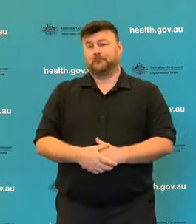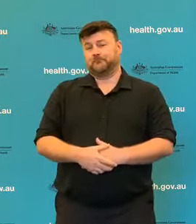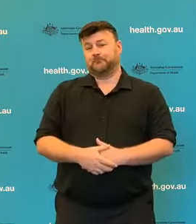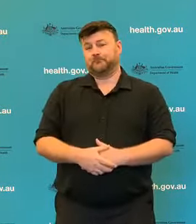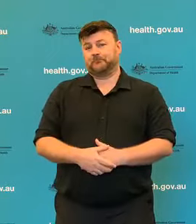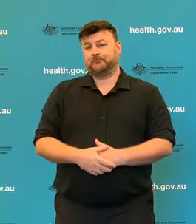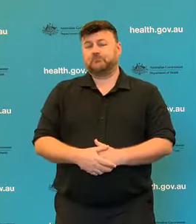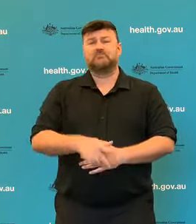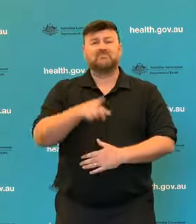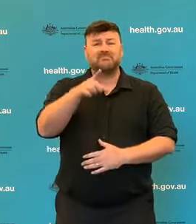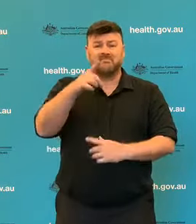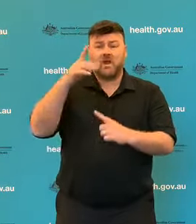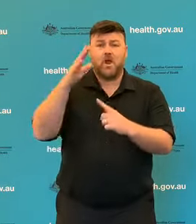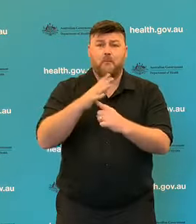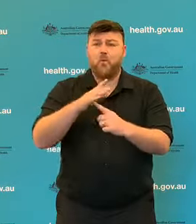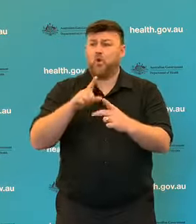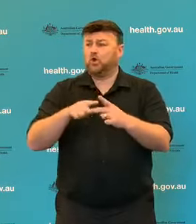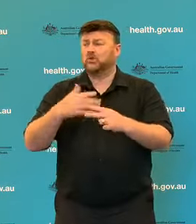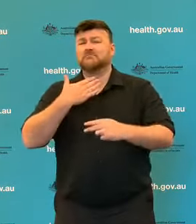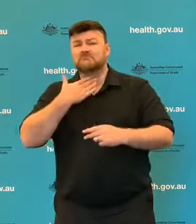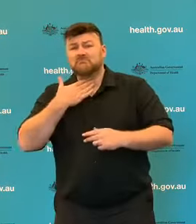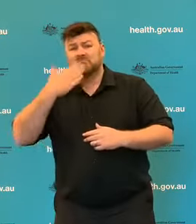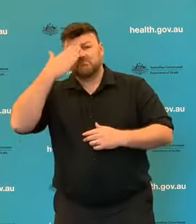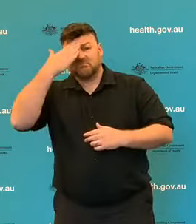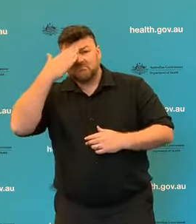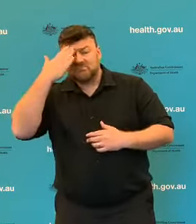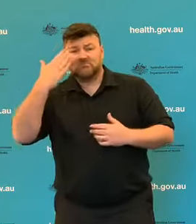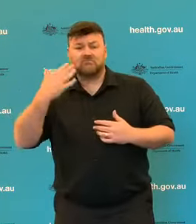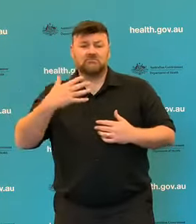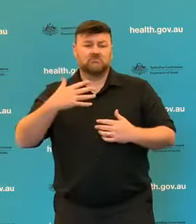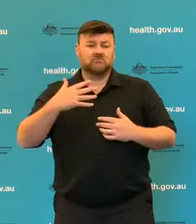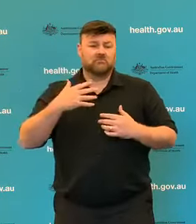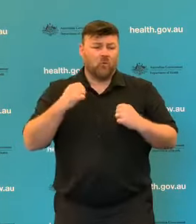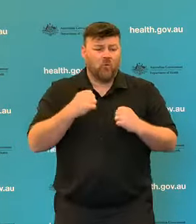get tested if we develop symptoms of fever or cold or flu.